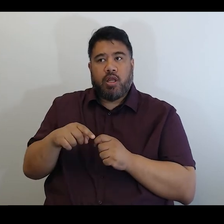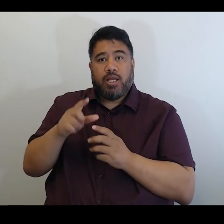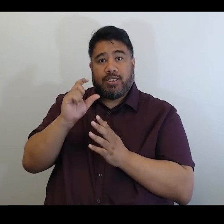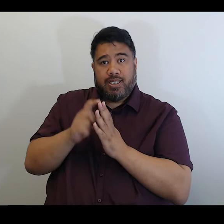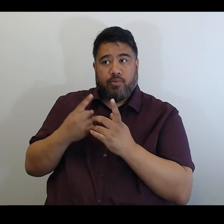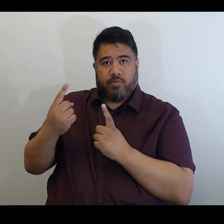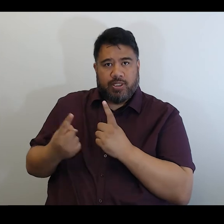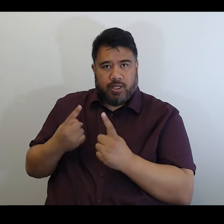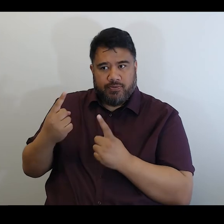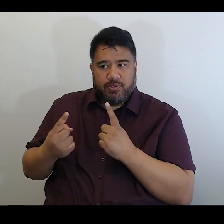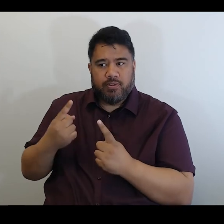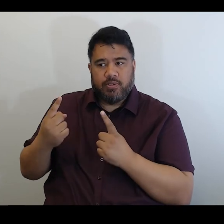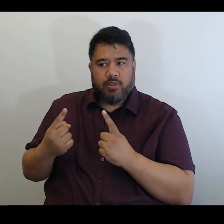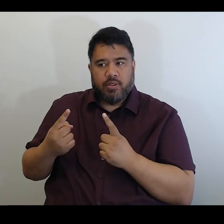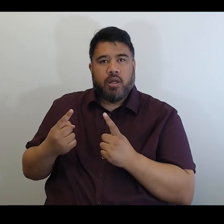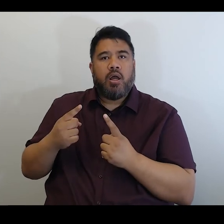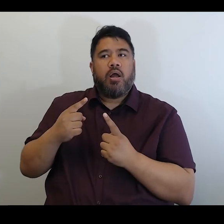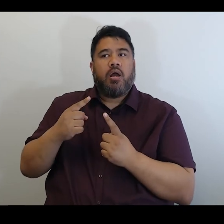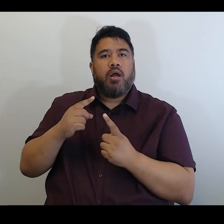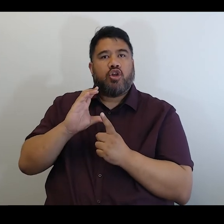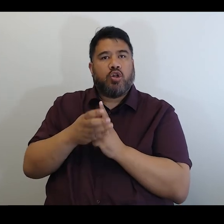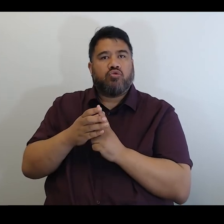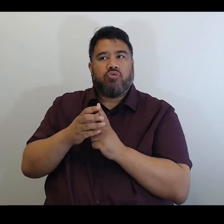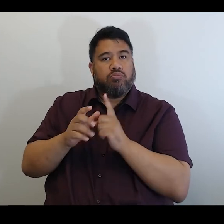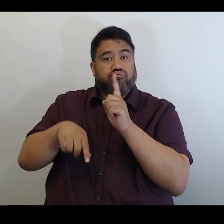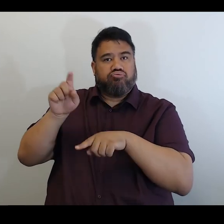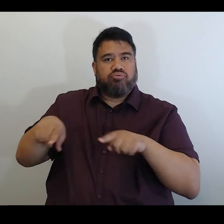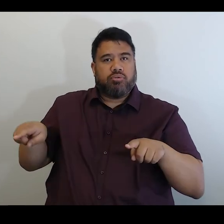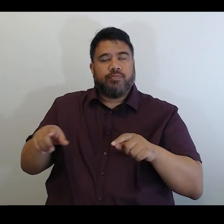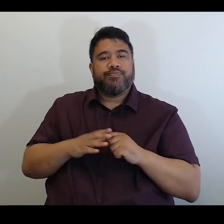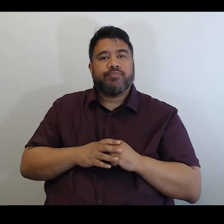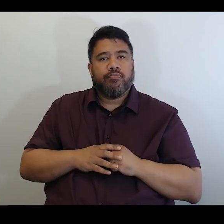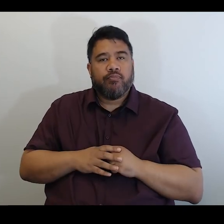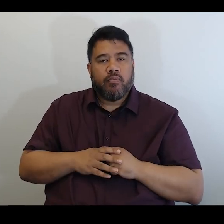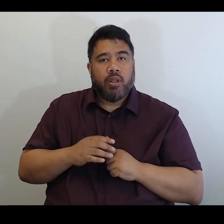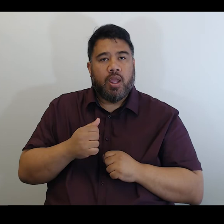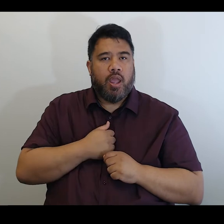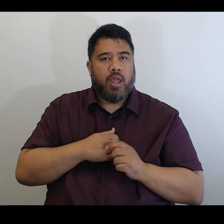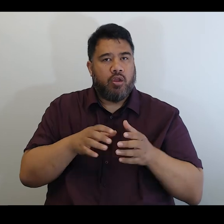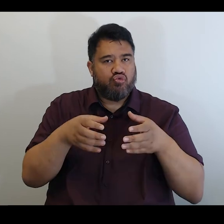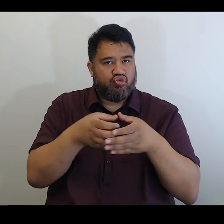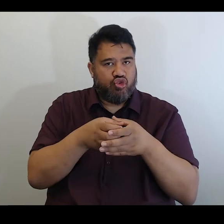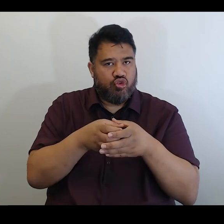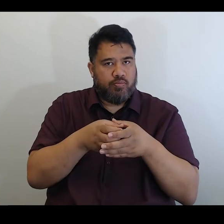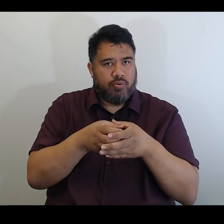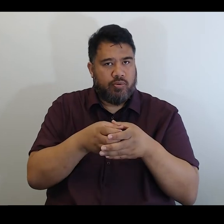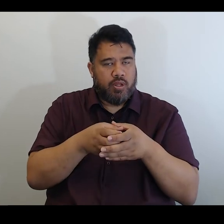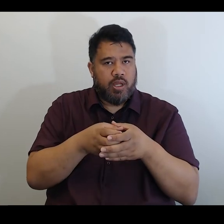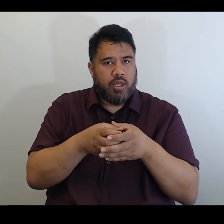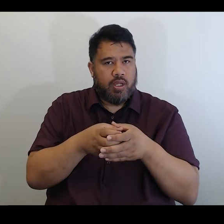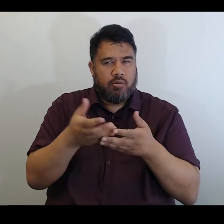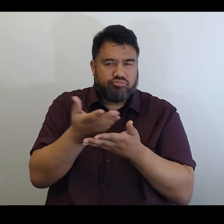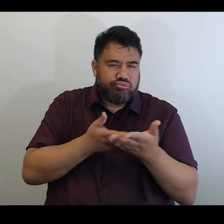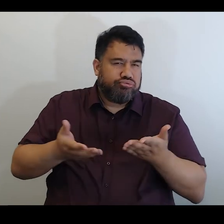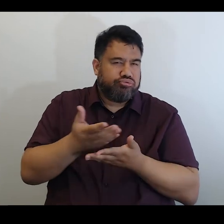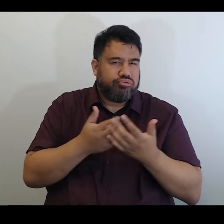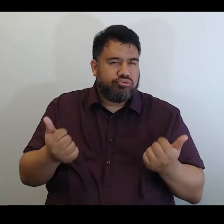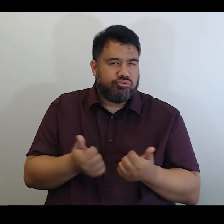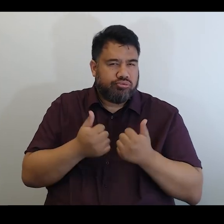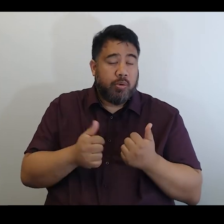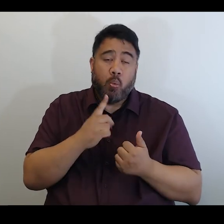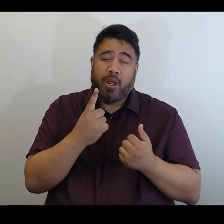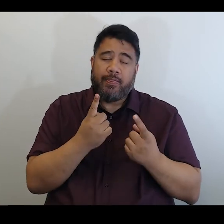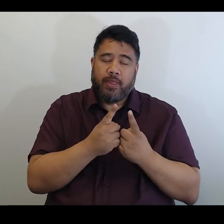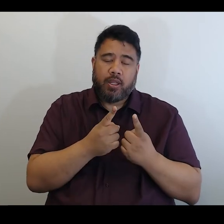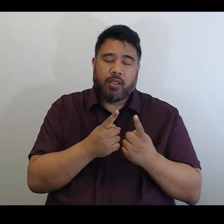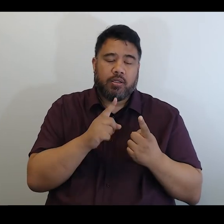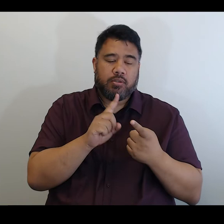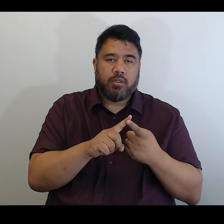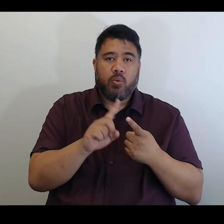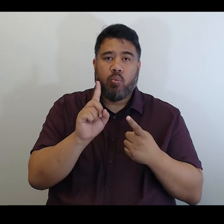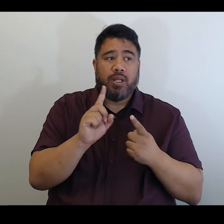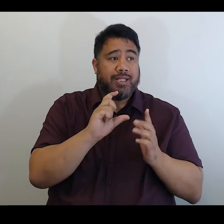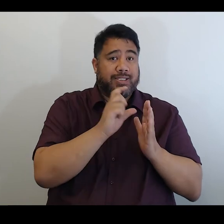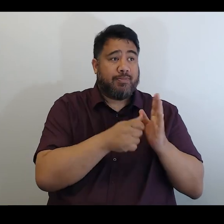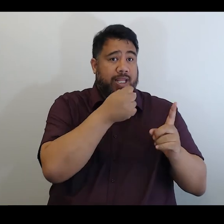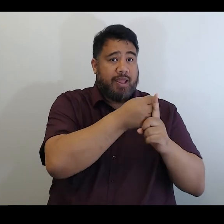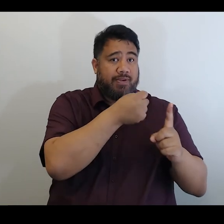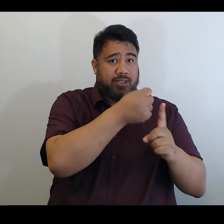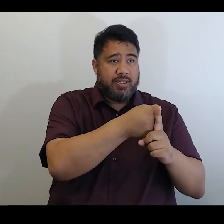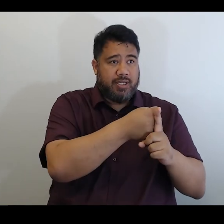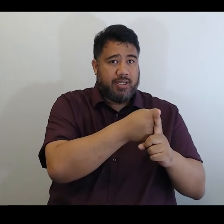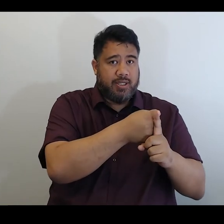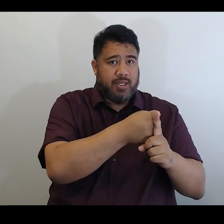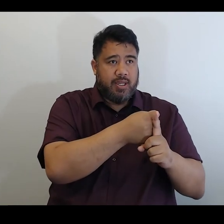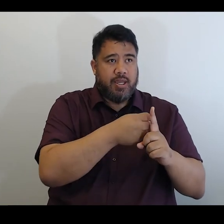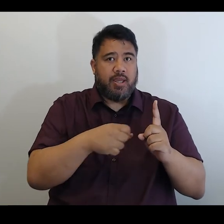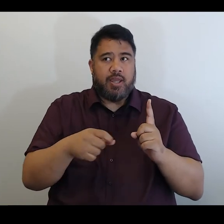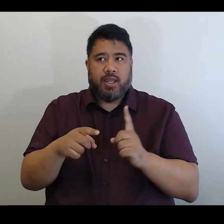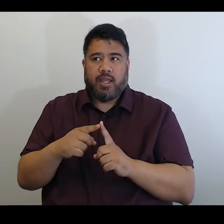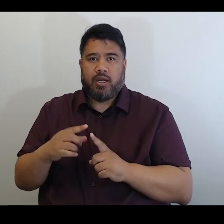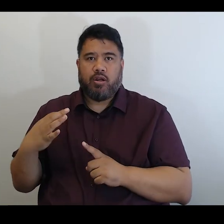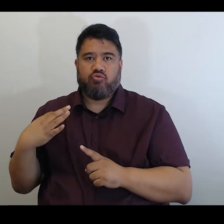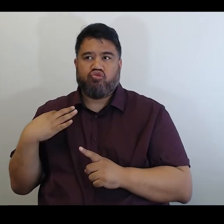A very multicultural group. And one of the main themes from the group was around the disconnect with disability advocacy and representation in hospitals.